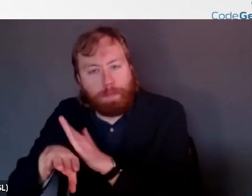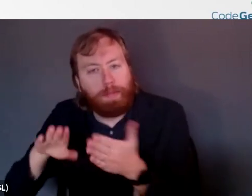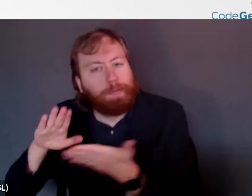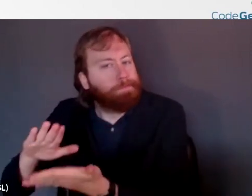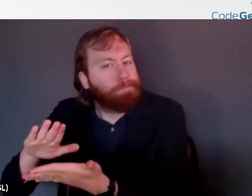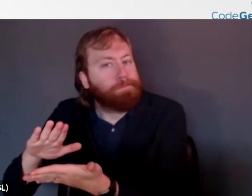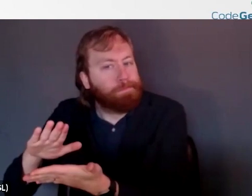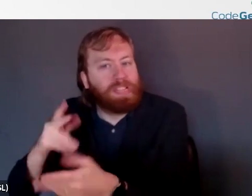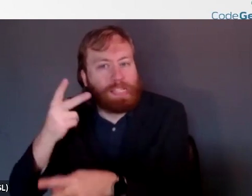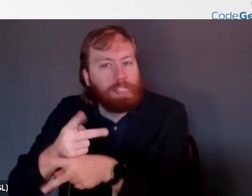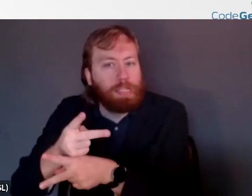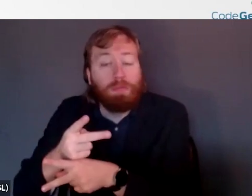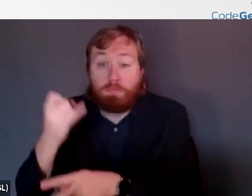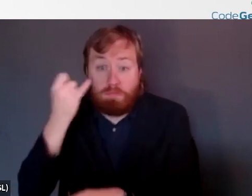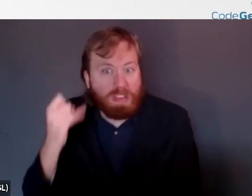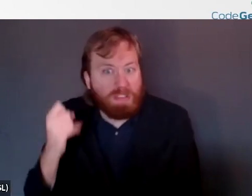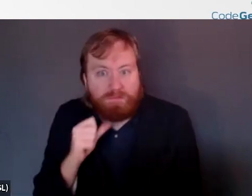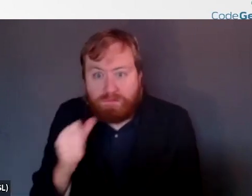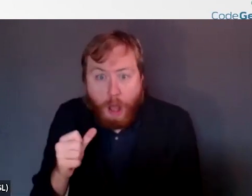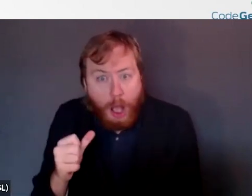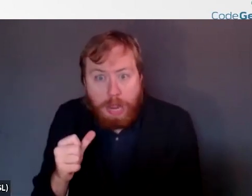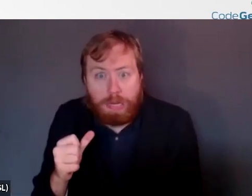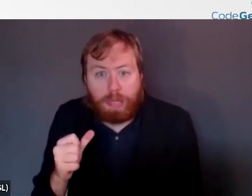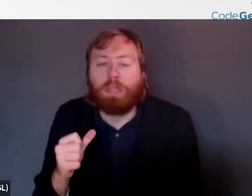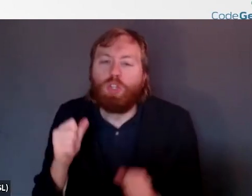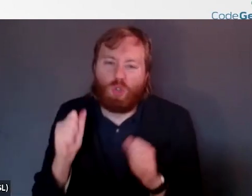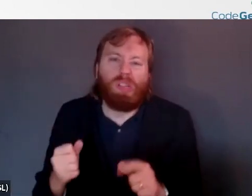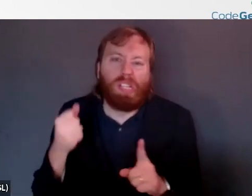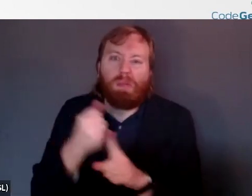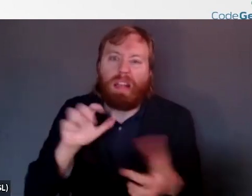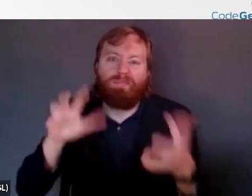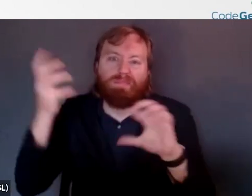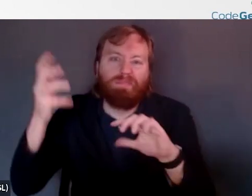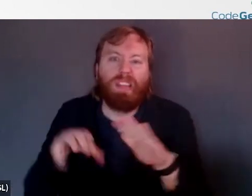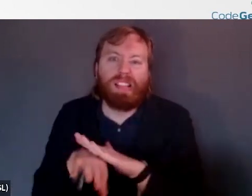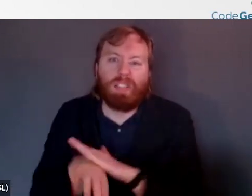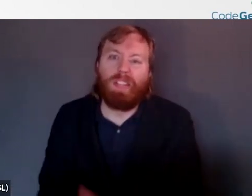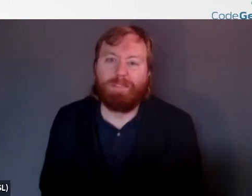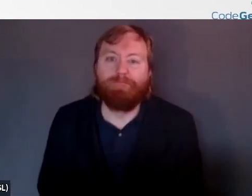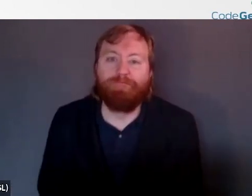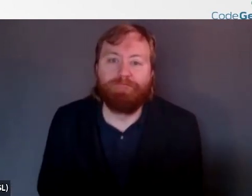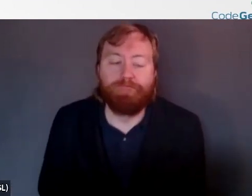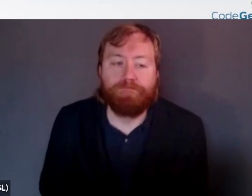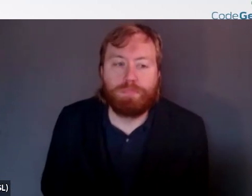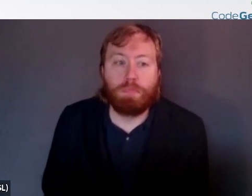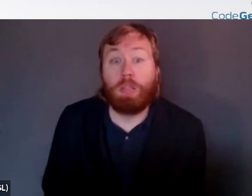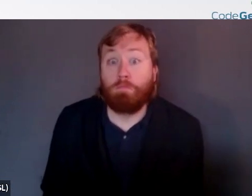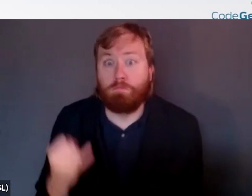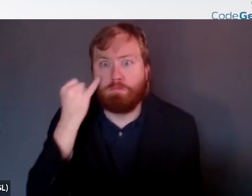If they didn't do everything they needed to, that could impact the accessibility. Then even if you didn't change the content on your website